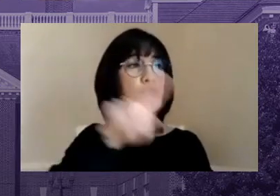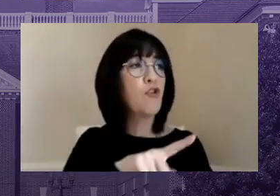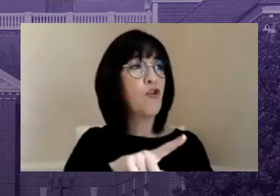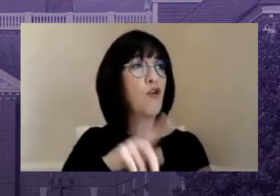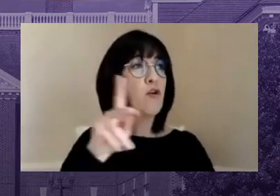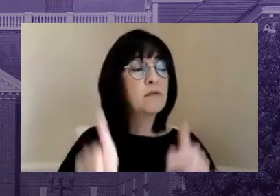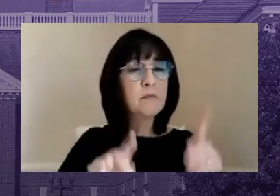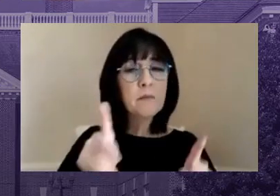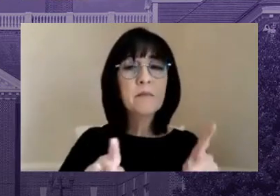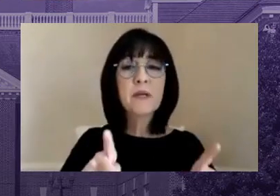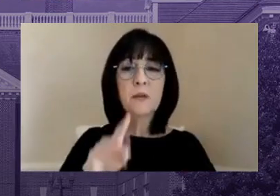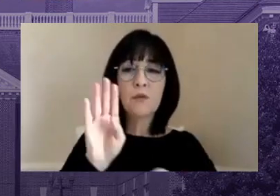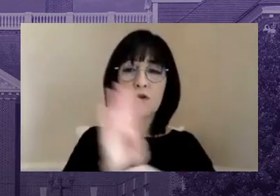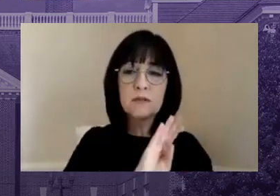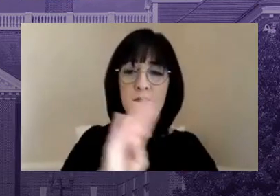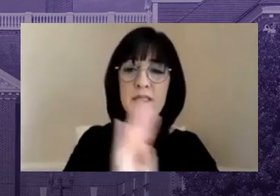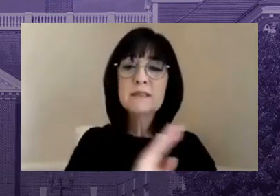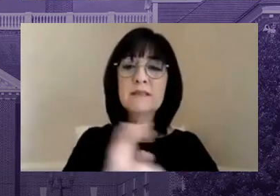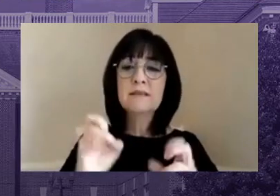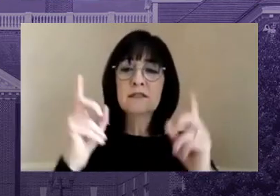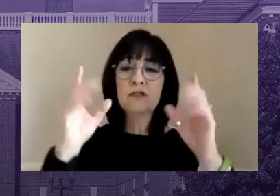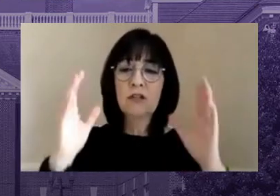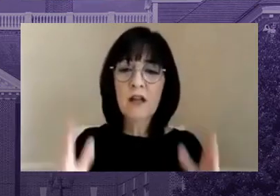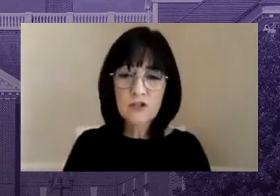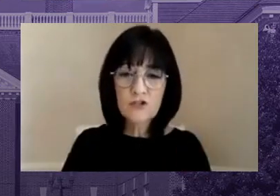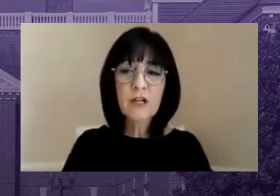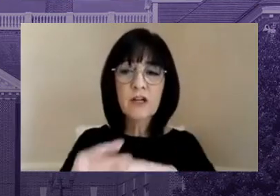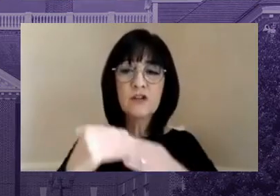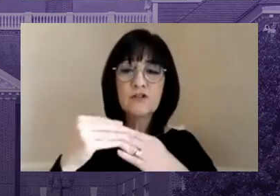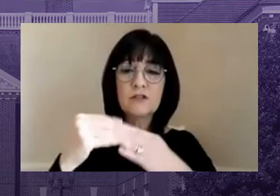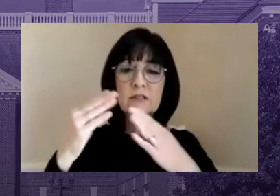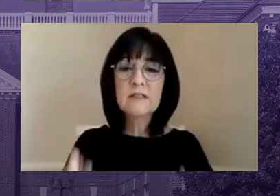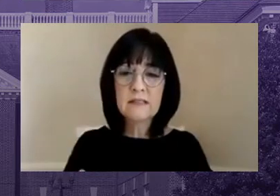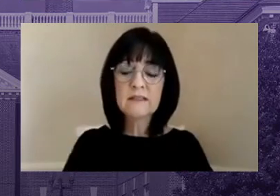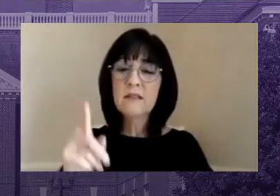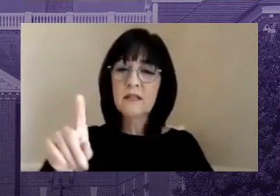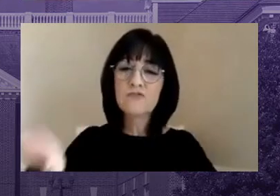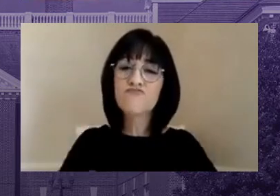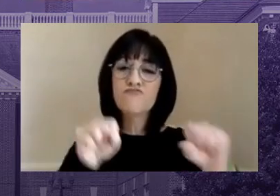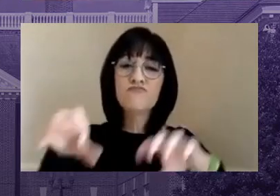leaders to observe this month with appropriate activities to honor support and thank our military